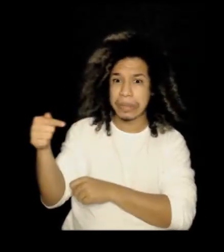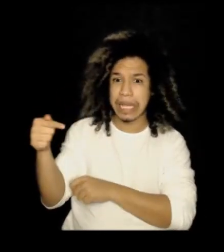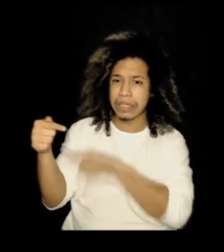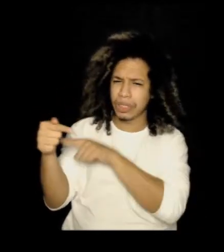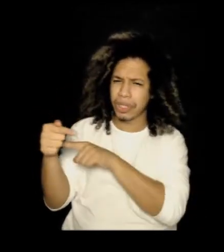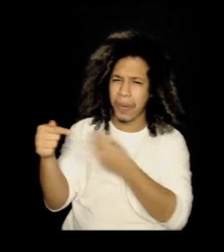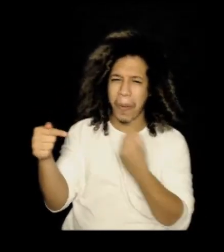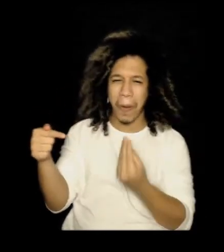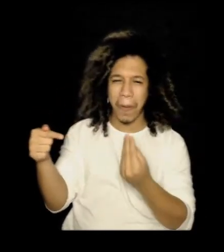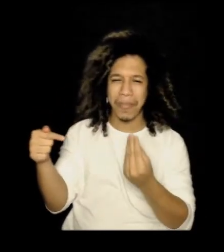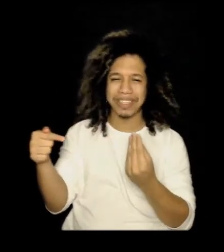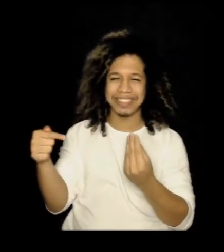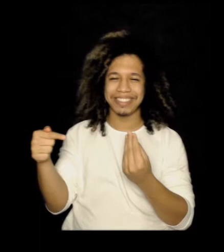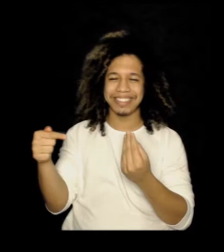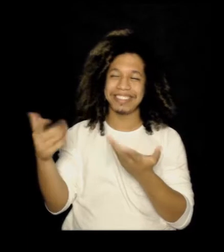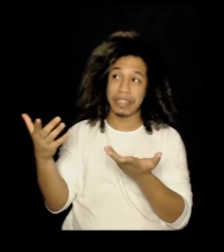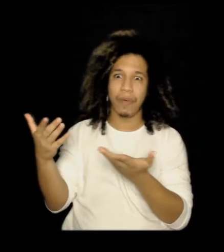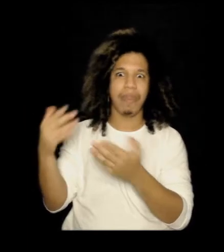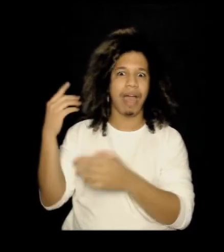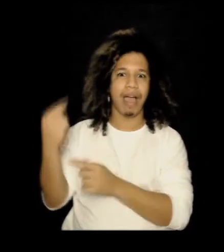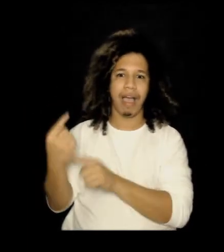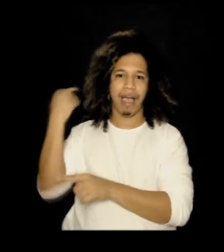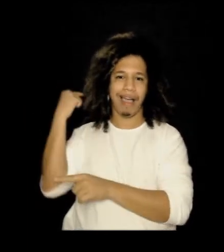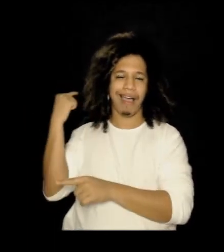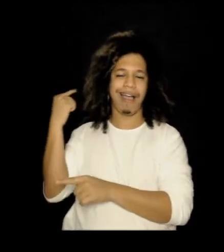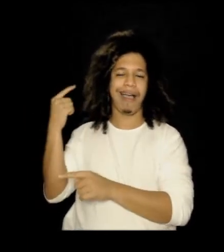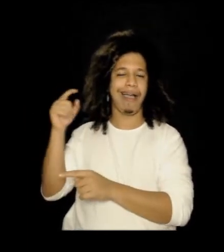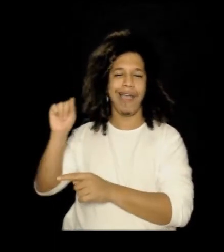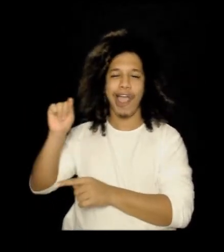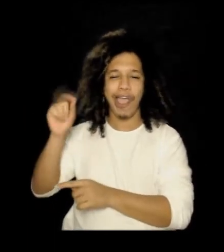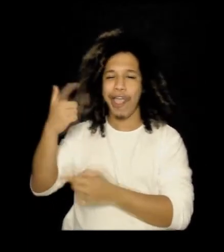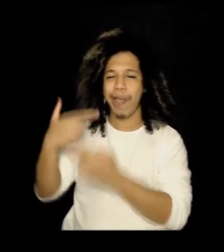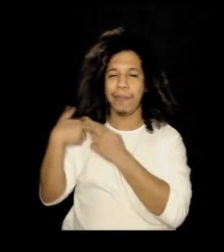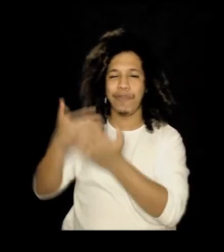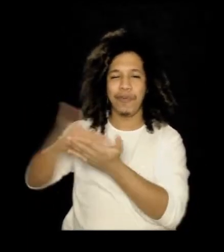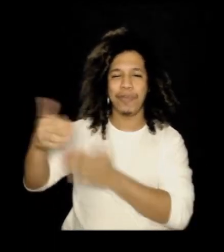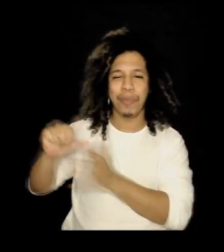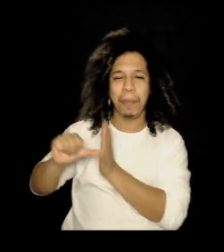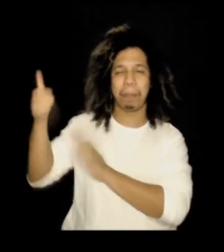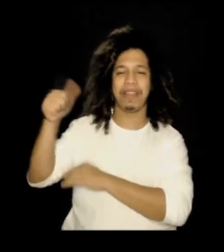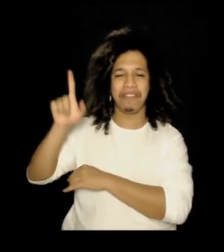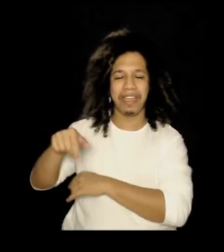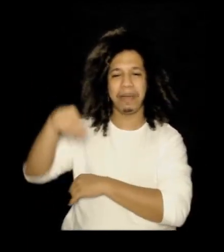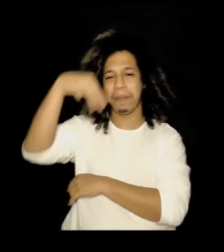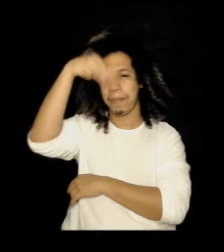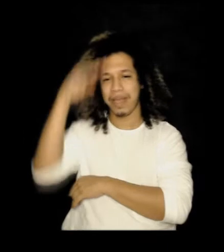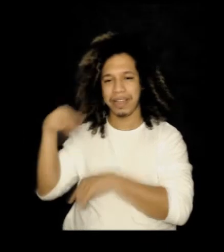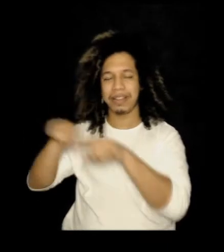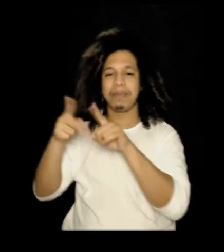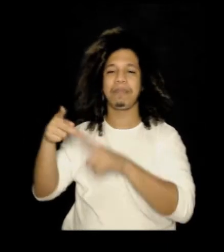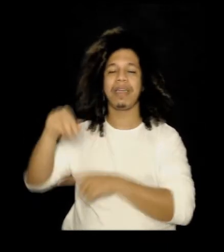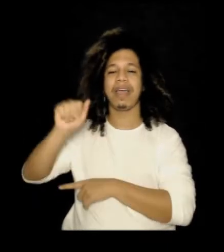seven years already since my colleagues, professors Mariana Pérez and Ana Carolina Bastos,